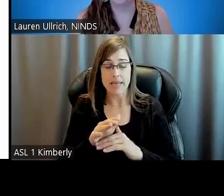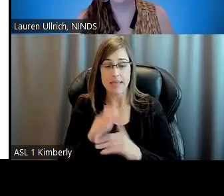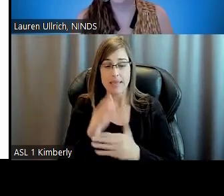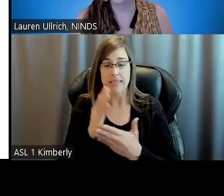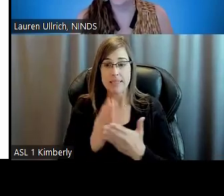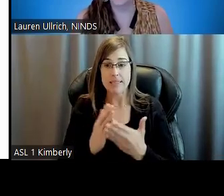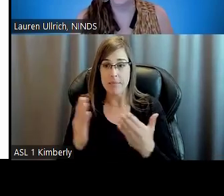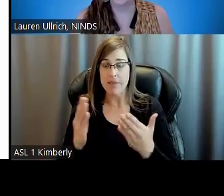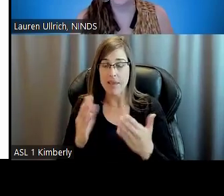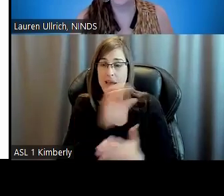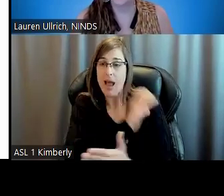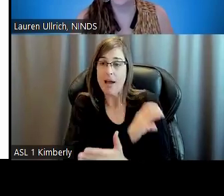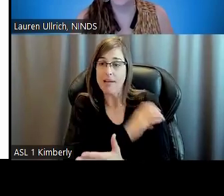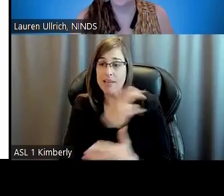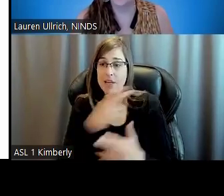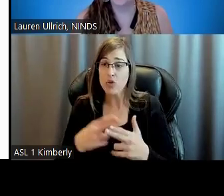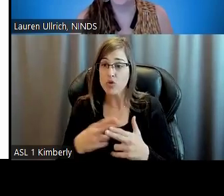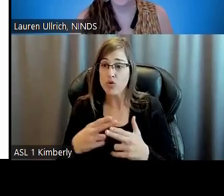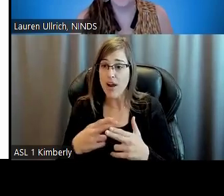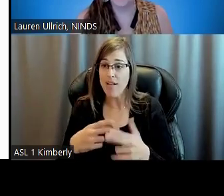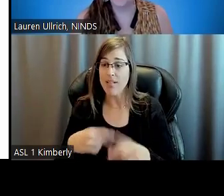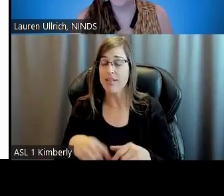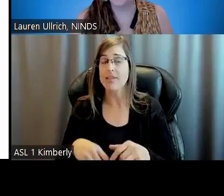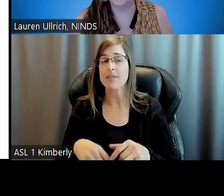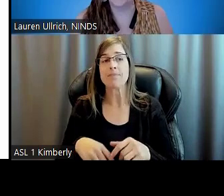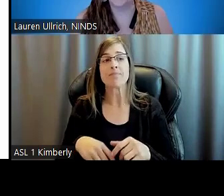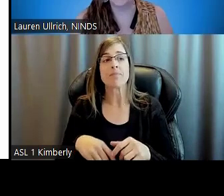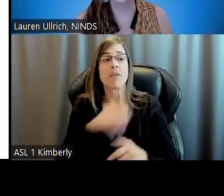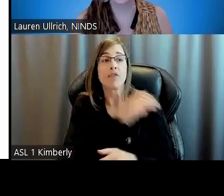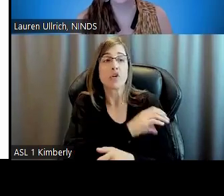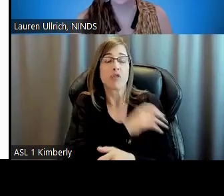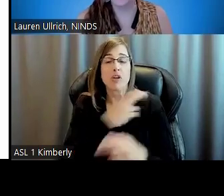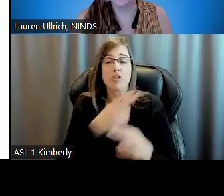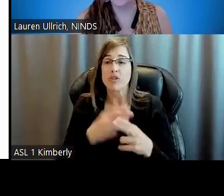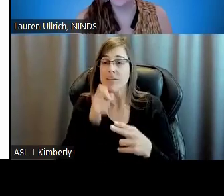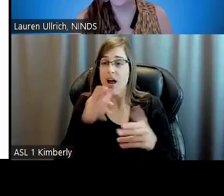a clinical trial to a clinical trial not allowed FOA,